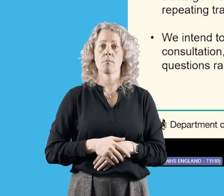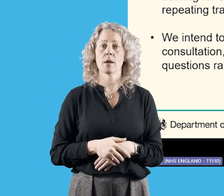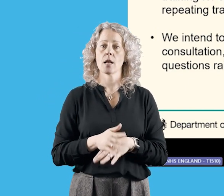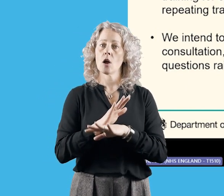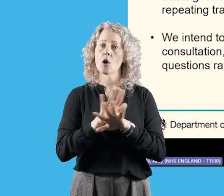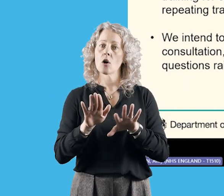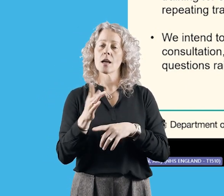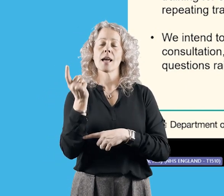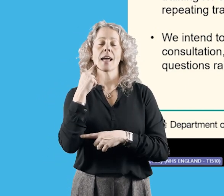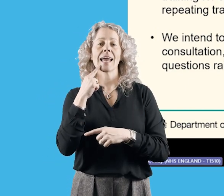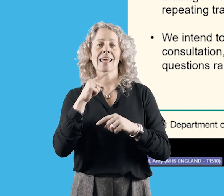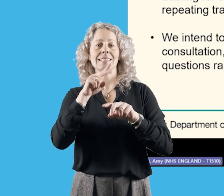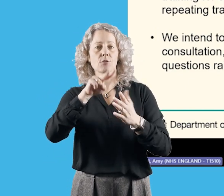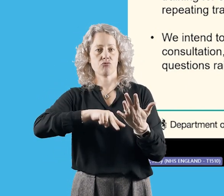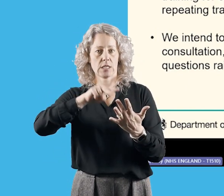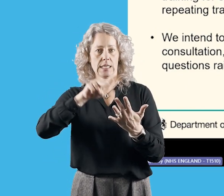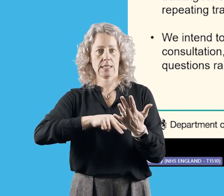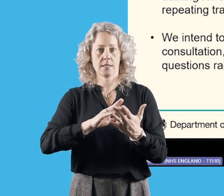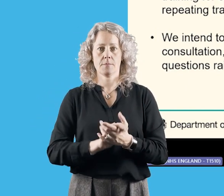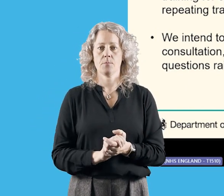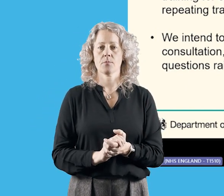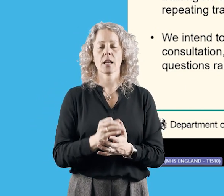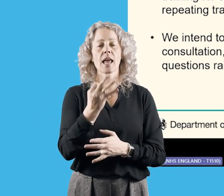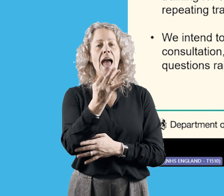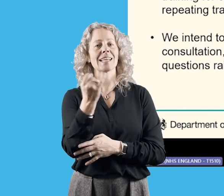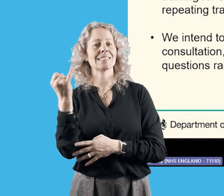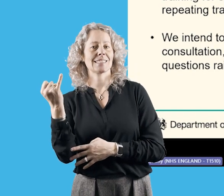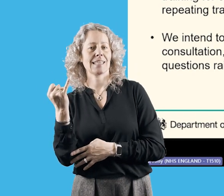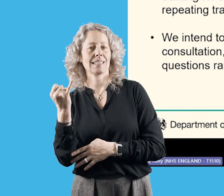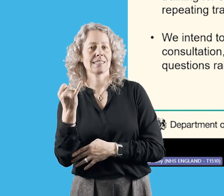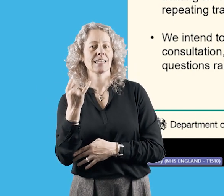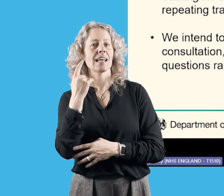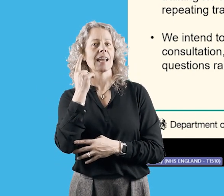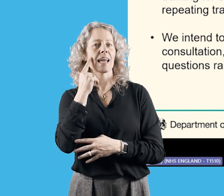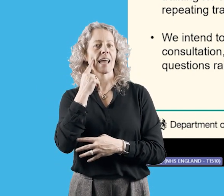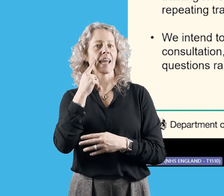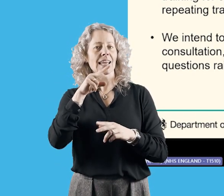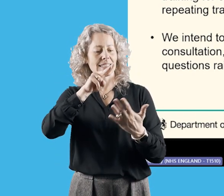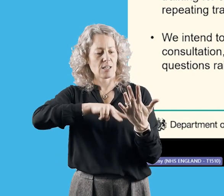were to the Easy read consultation. Thank you to everyone that gave their views.